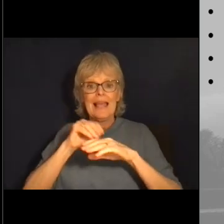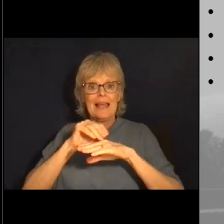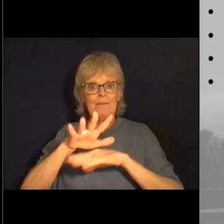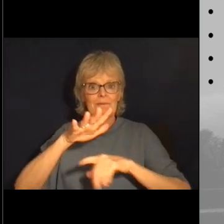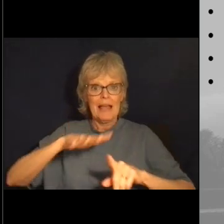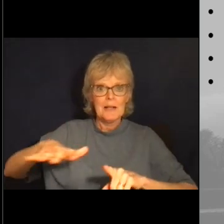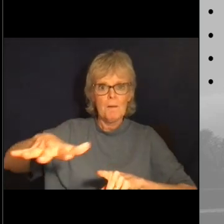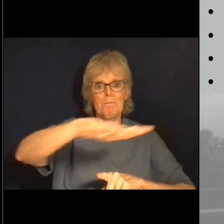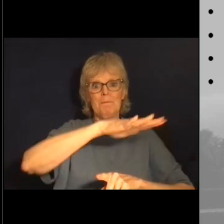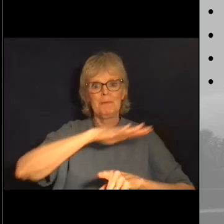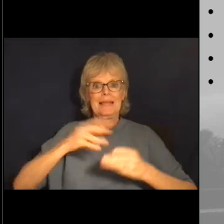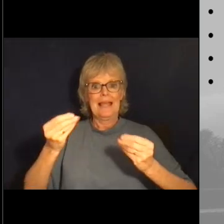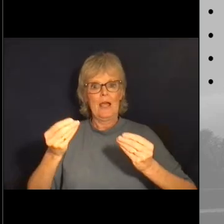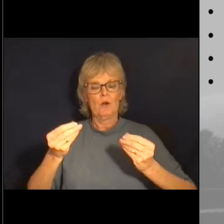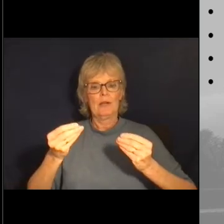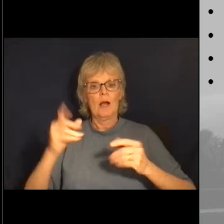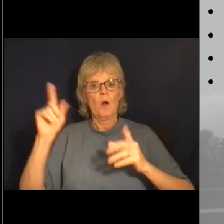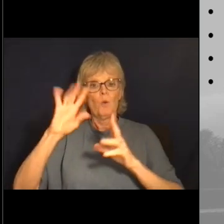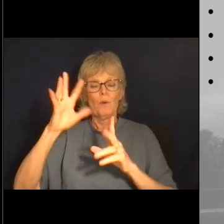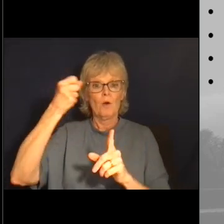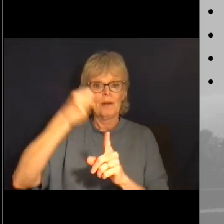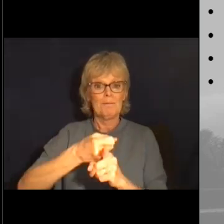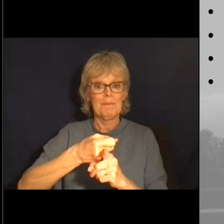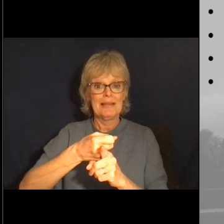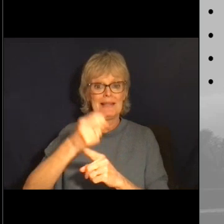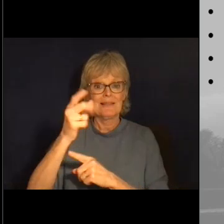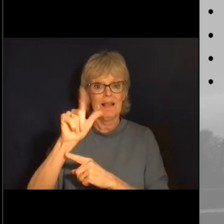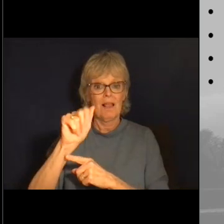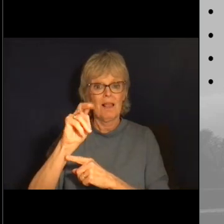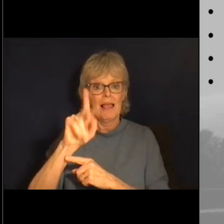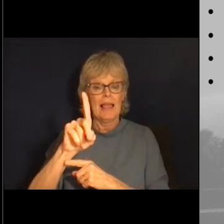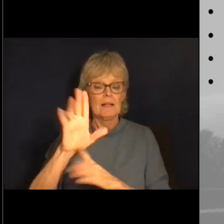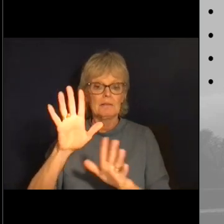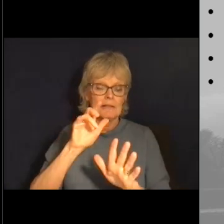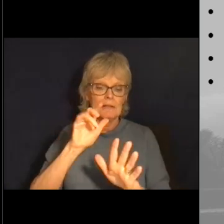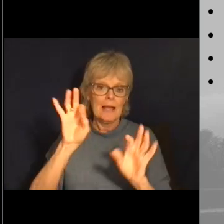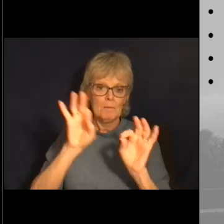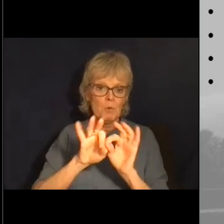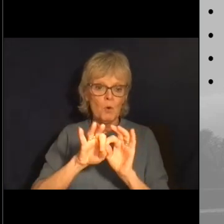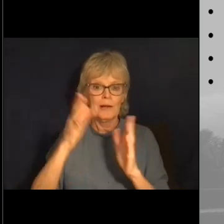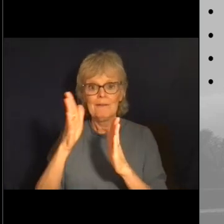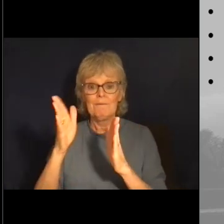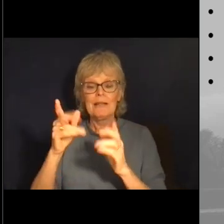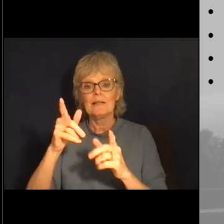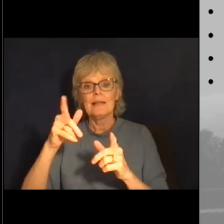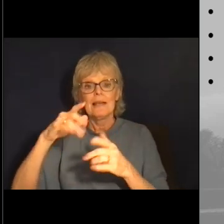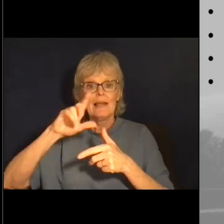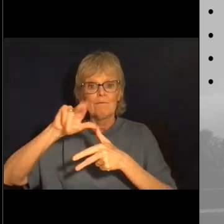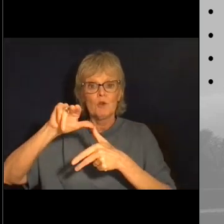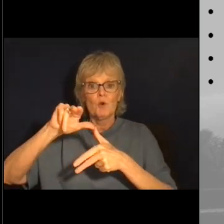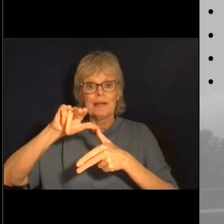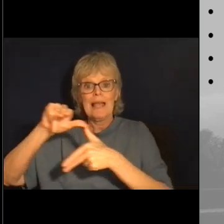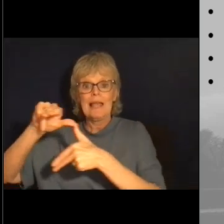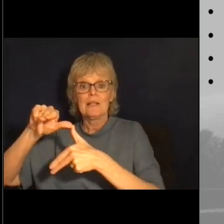So, you know, where it makes landfall isn't that important, you know, it shifts 5 or 10 miles in either direction. It's probably not going to make a whole lot of difference